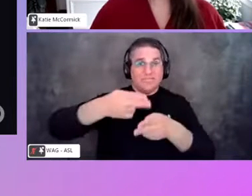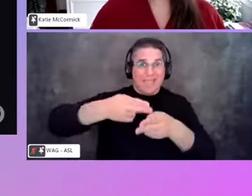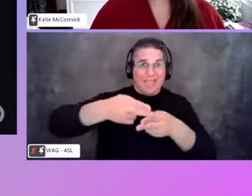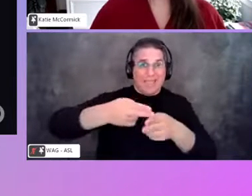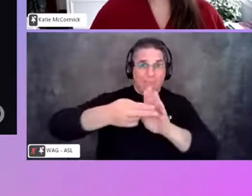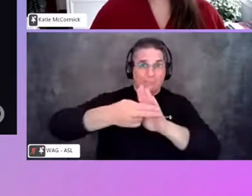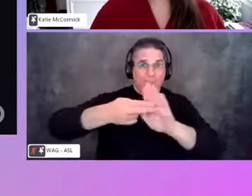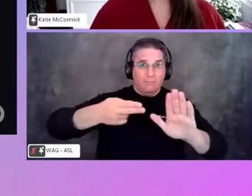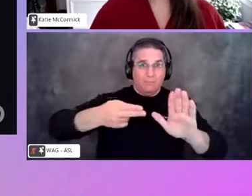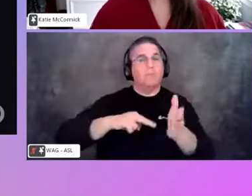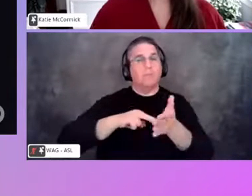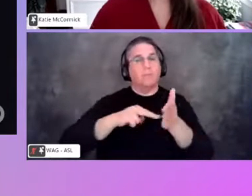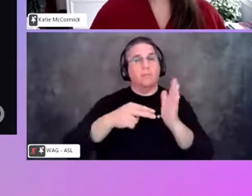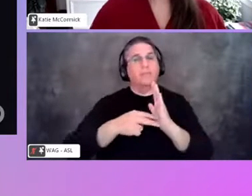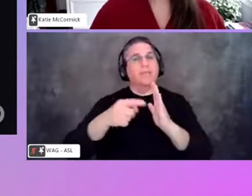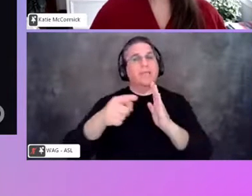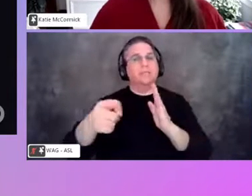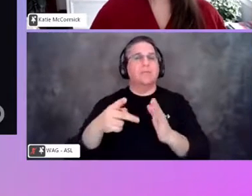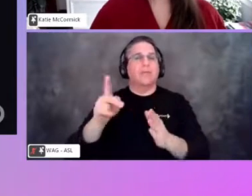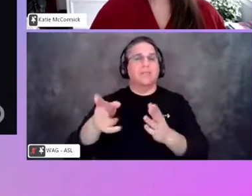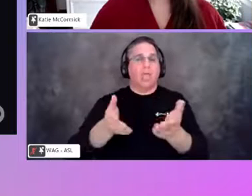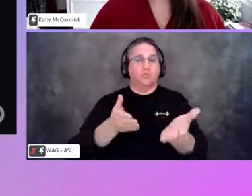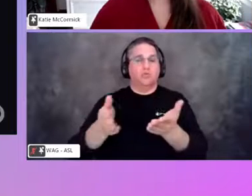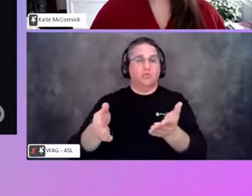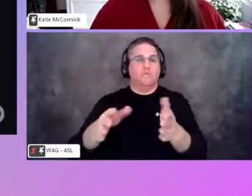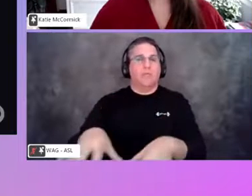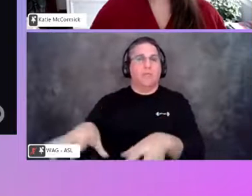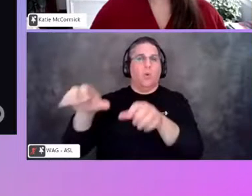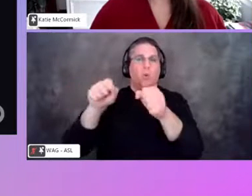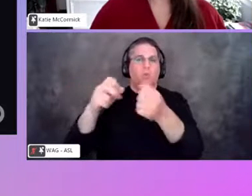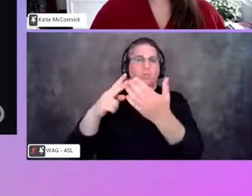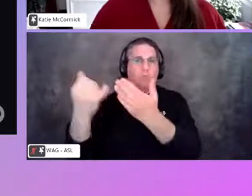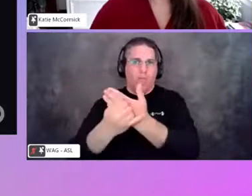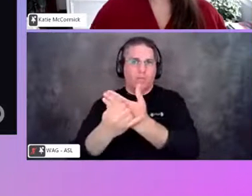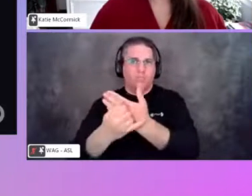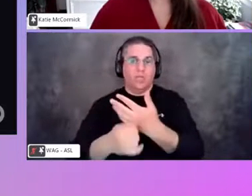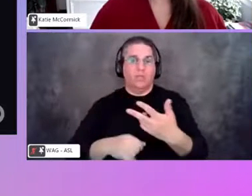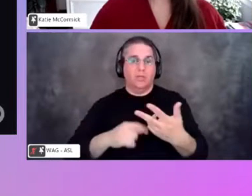impact, severity 1 being higher than severity 2.